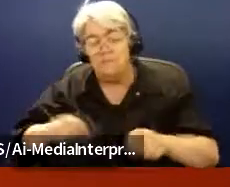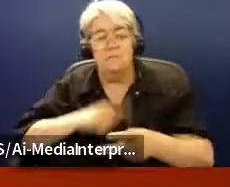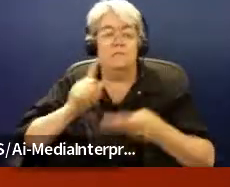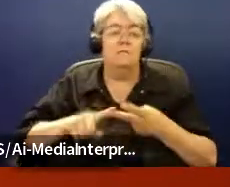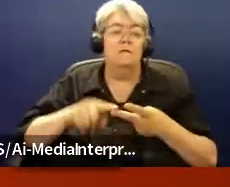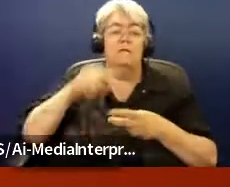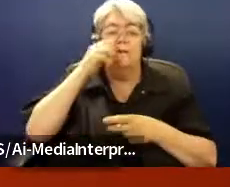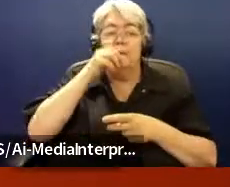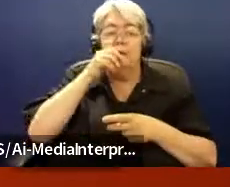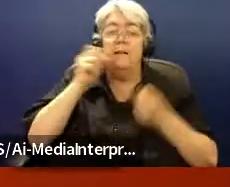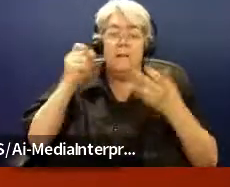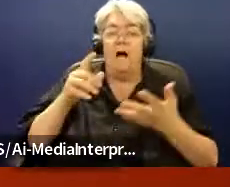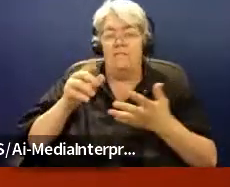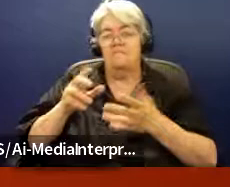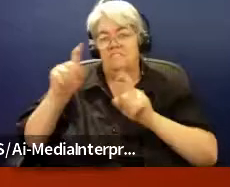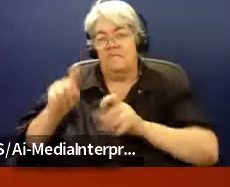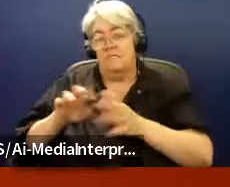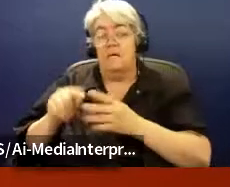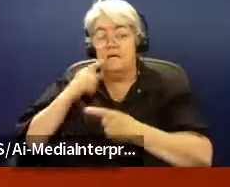those. That would be a great management approach. Procedures and